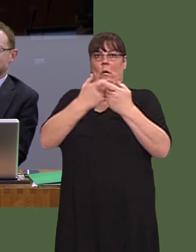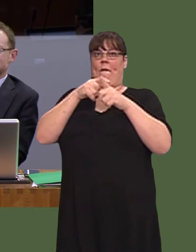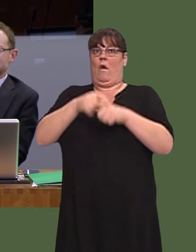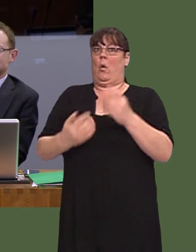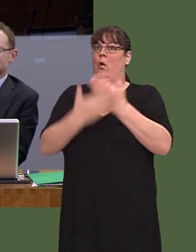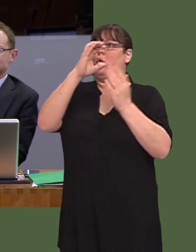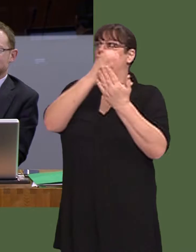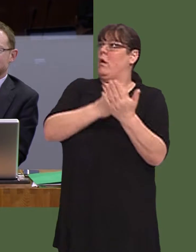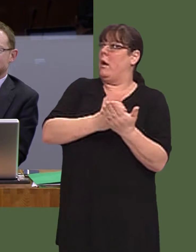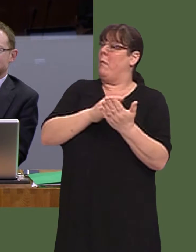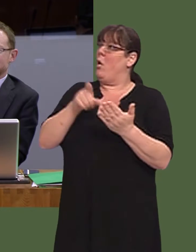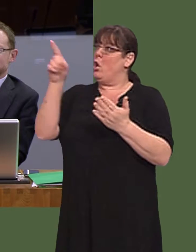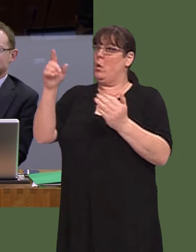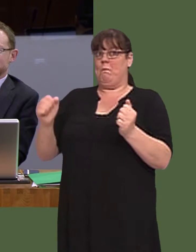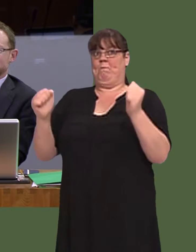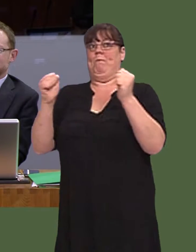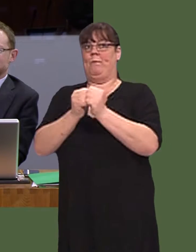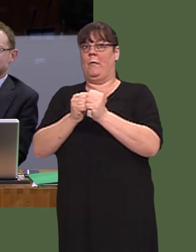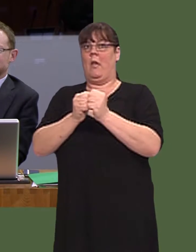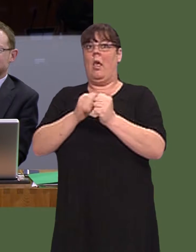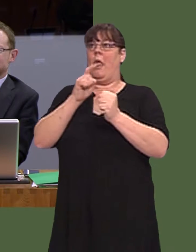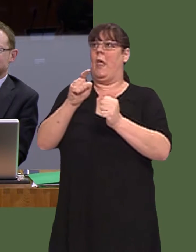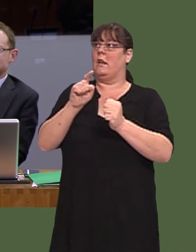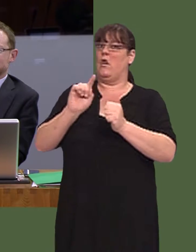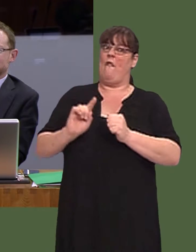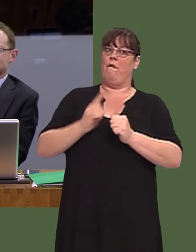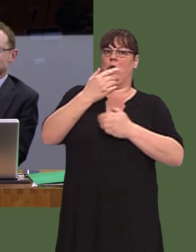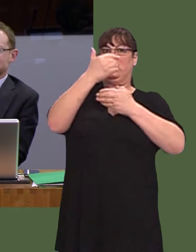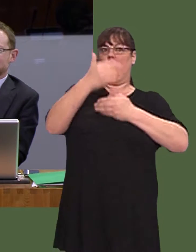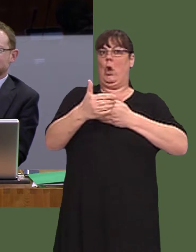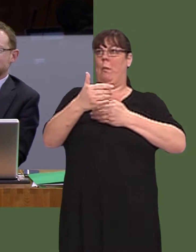How can you give any certainty that youíre going to right the wrongs of your first term